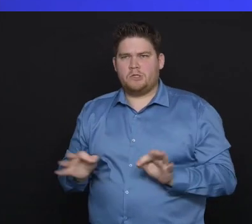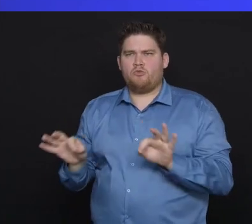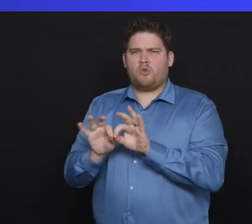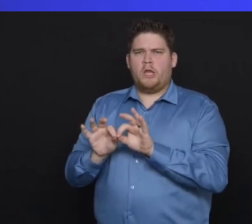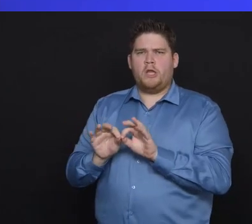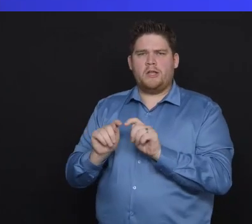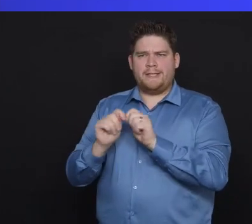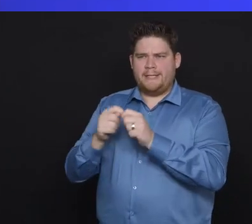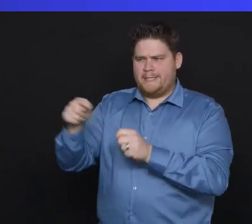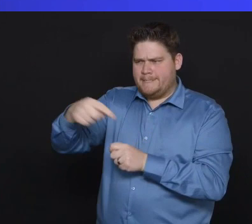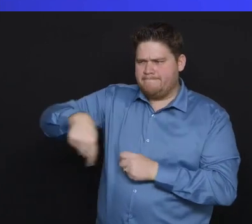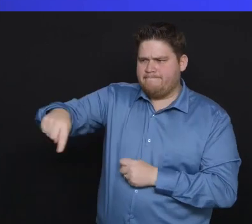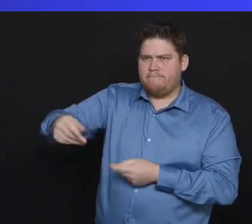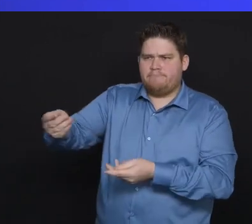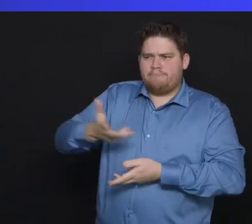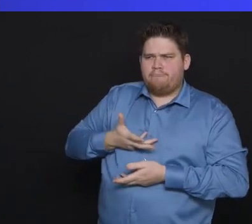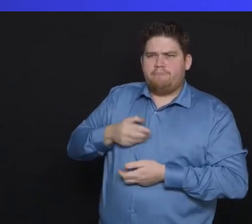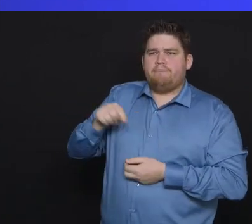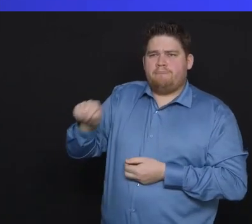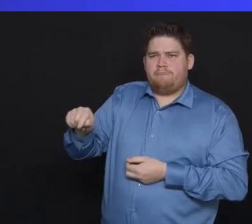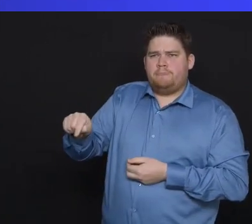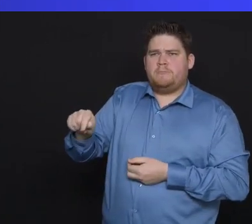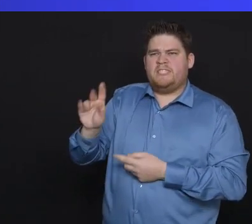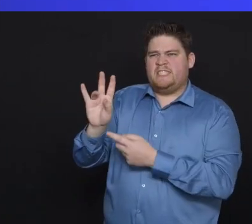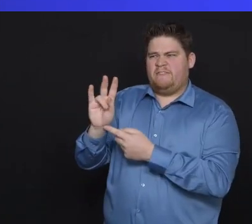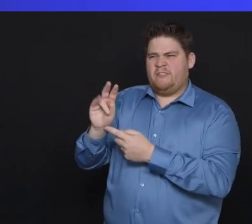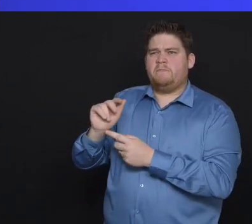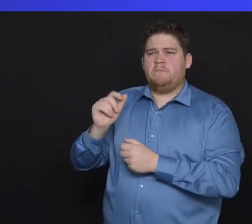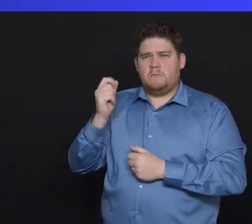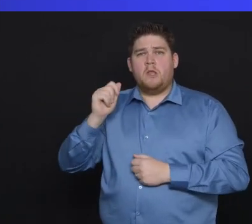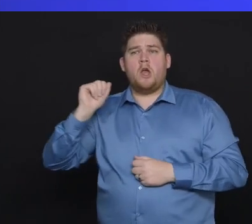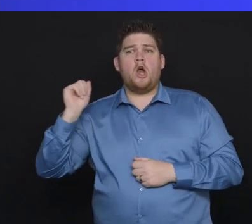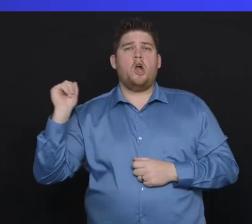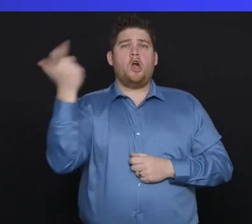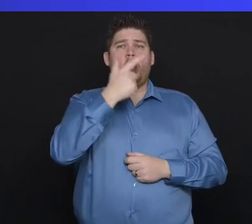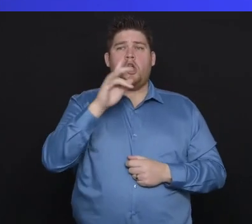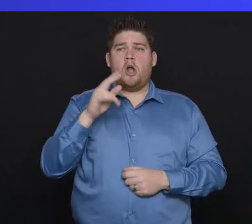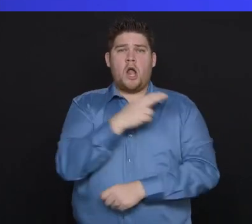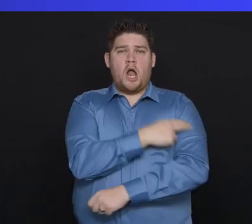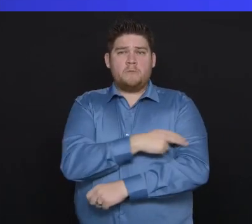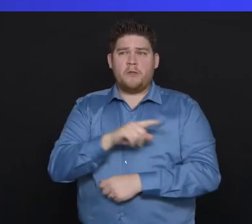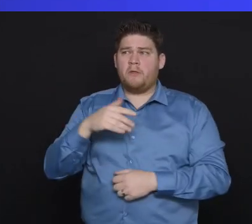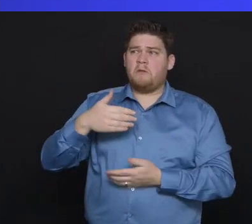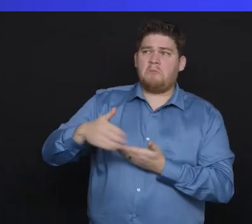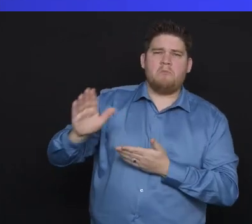All of those hospitals are integrated into the plan. Next question.